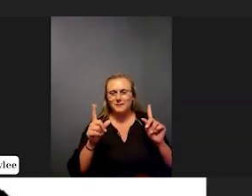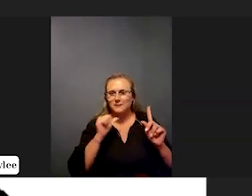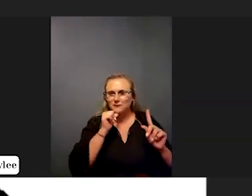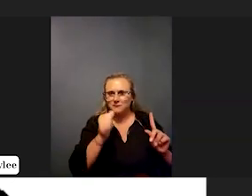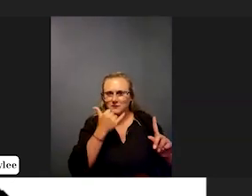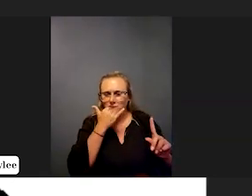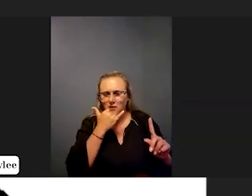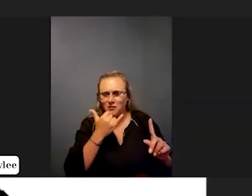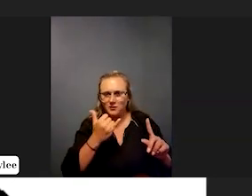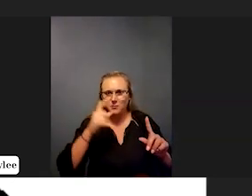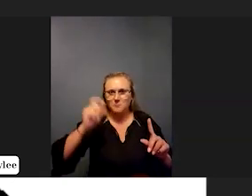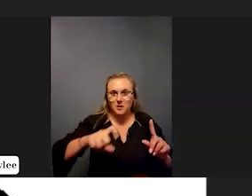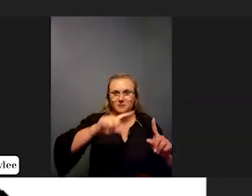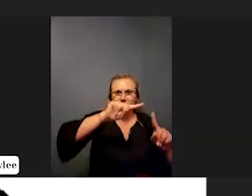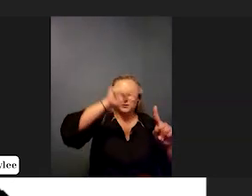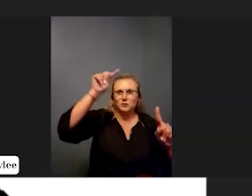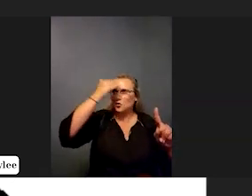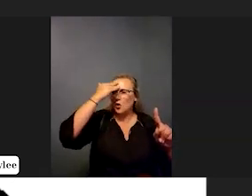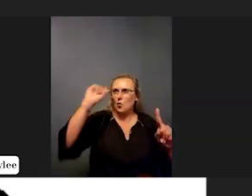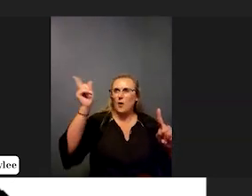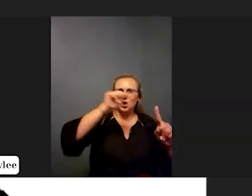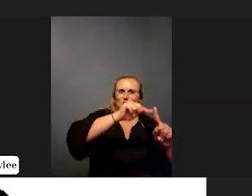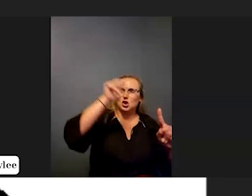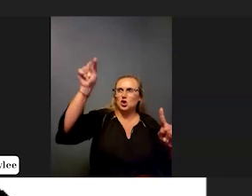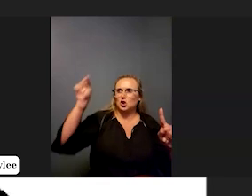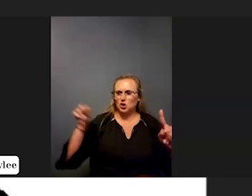So geometry and geometric shapes tend to be a bit of a challenge.